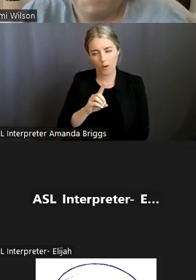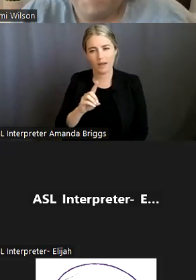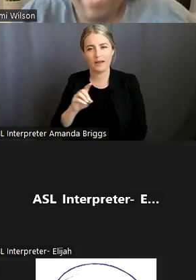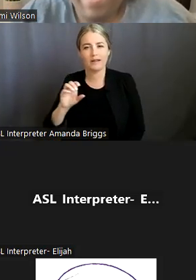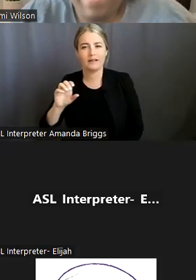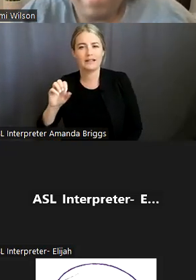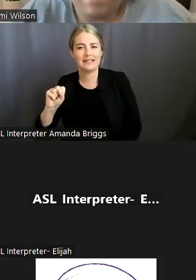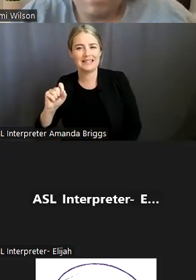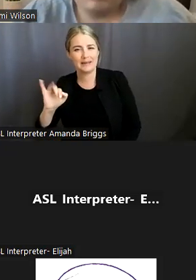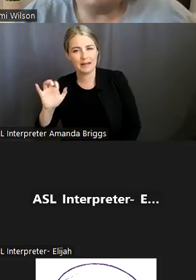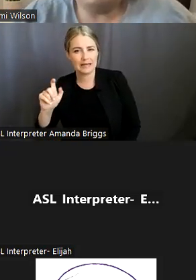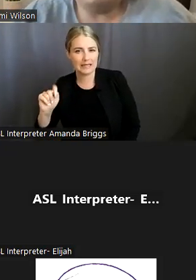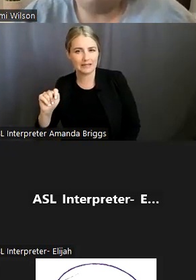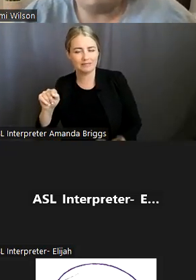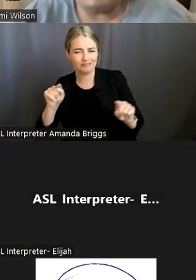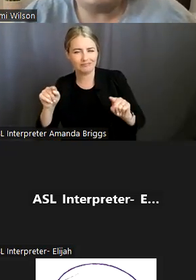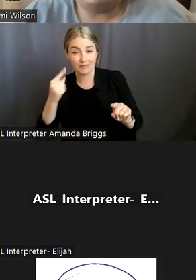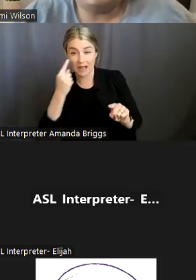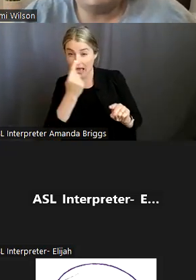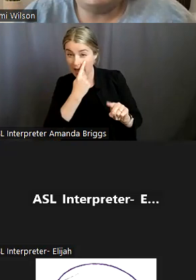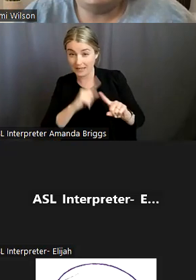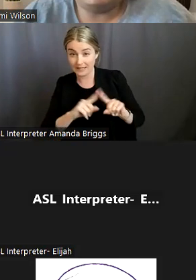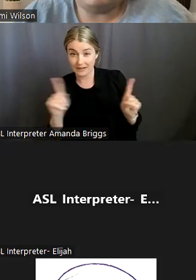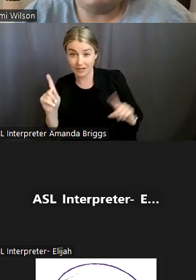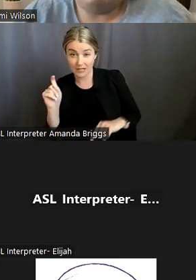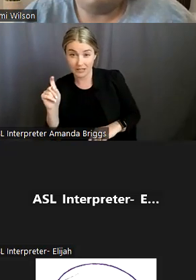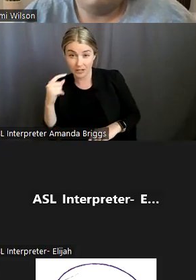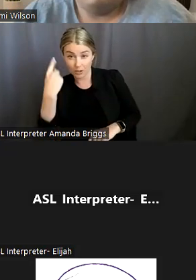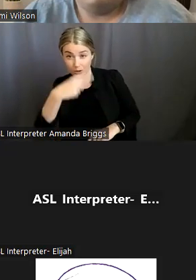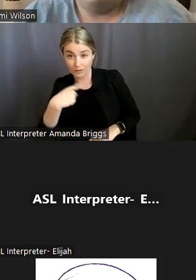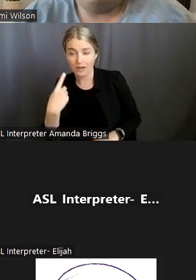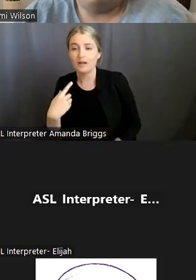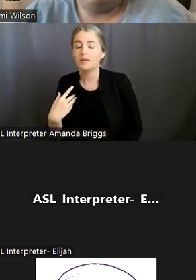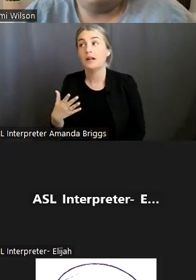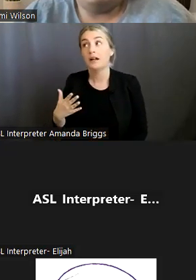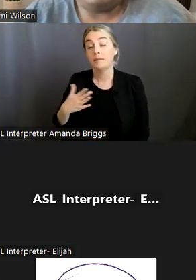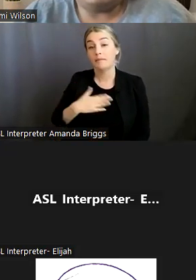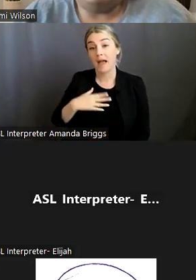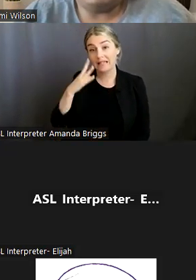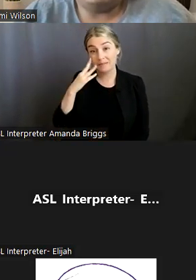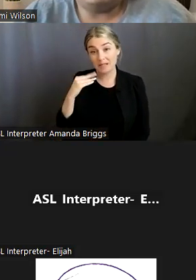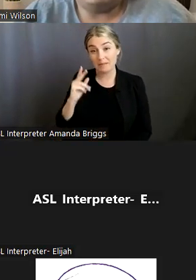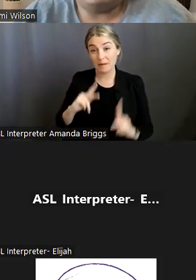(Jami) Yeah, so just from my experience, from people who have used stimulants, the